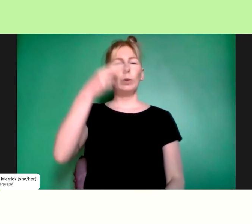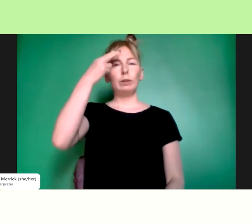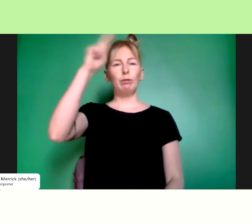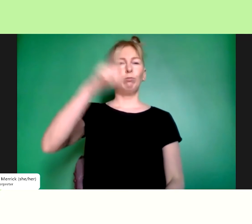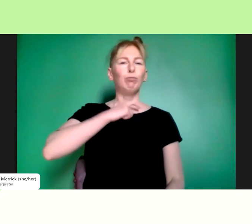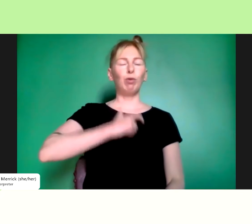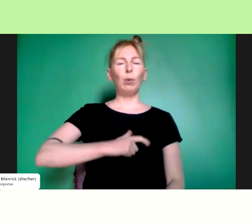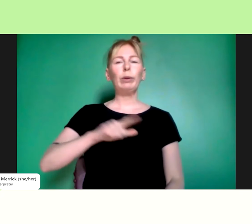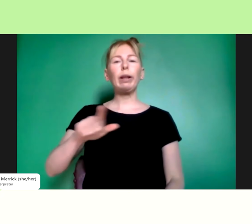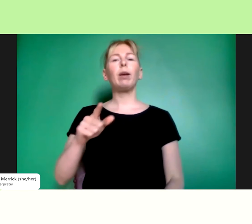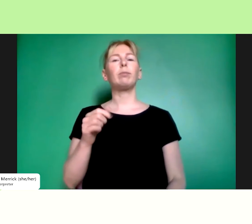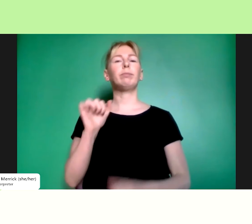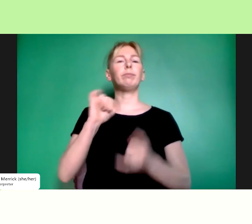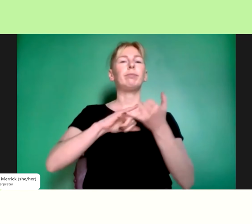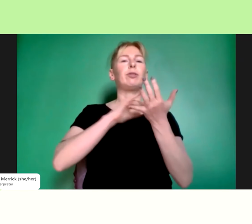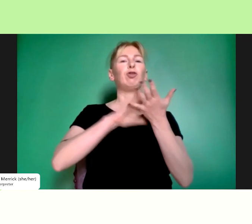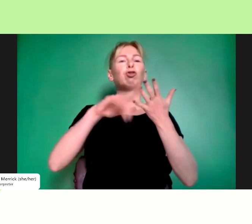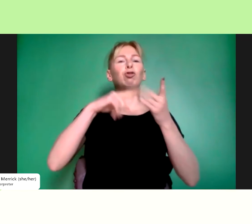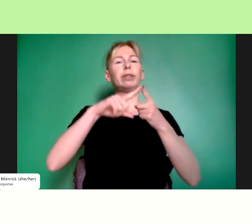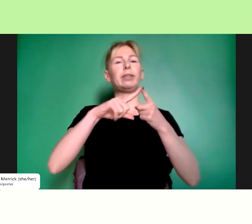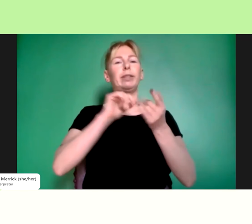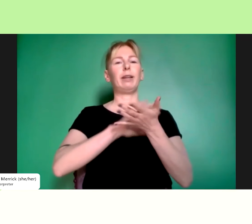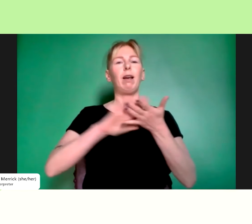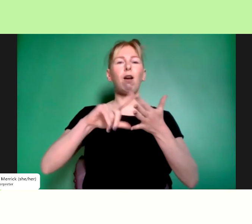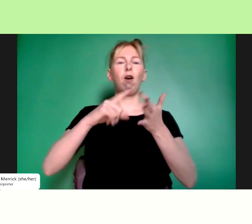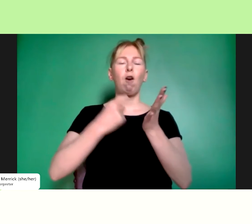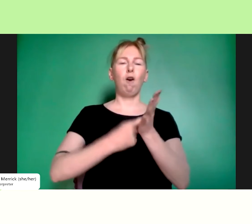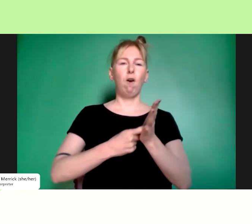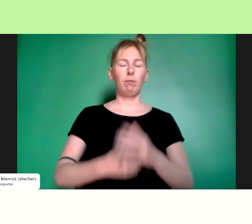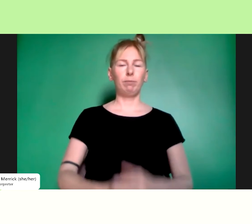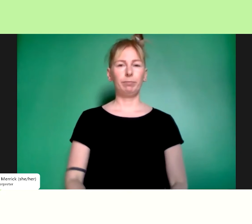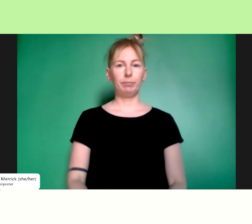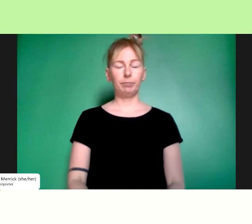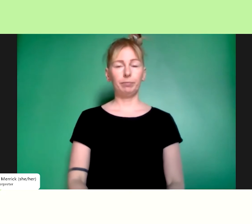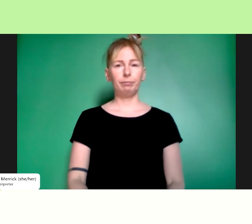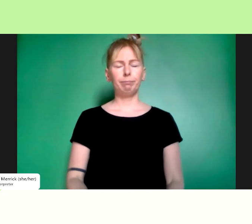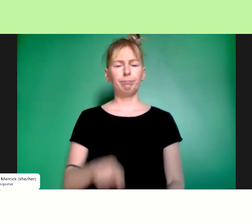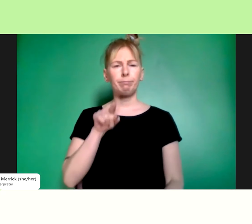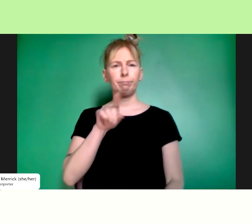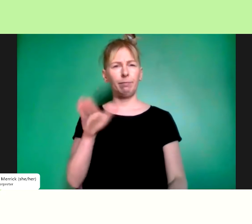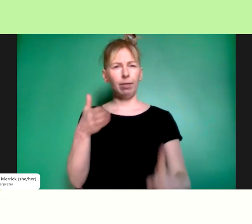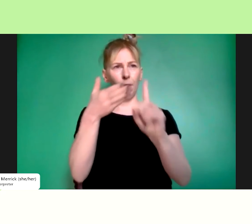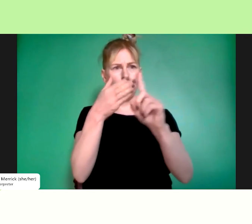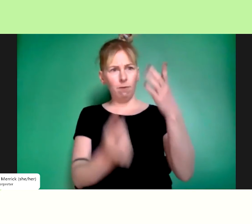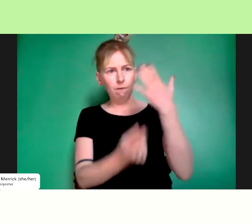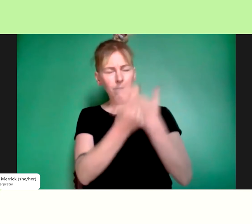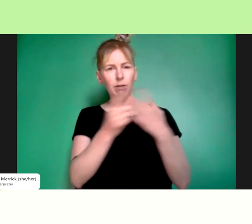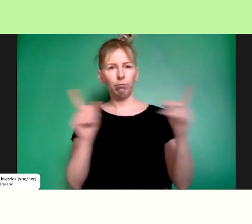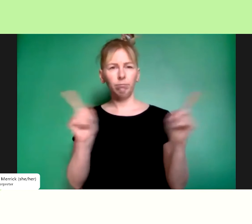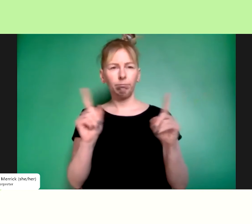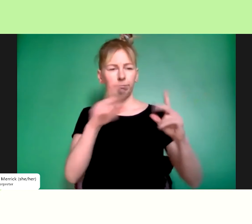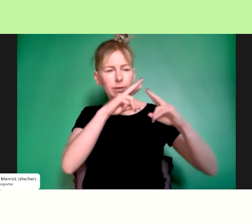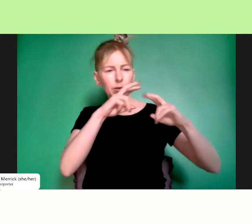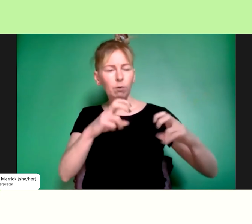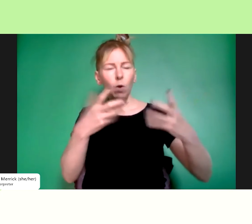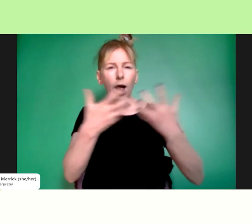The premise of today's events is to explore and reflect on how we manage conflicts when working with communities and